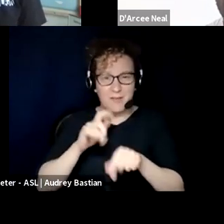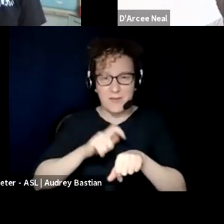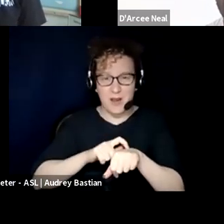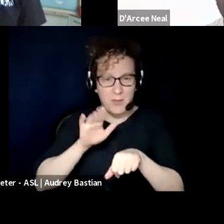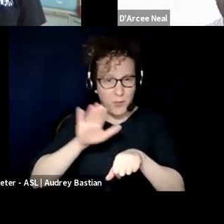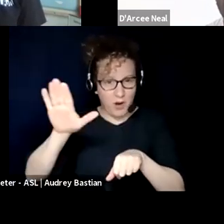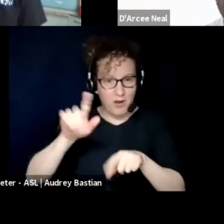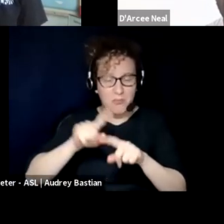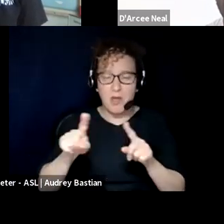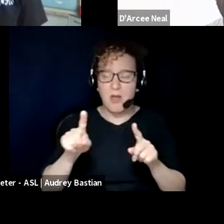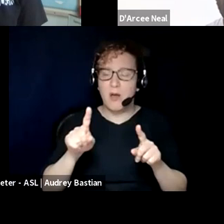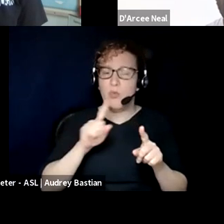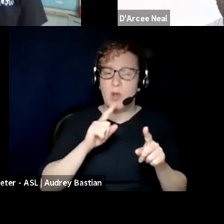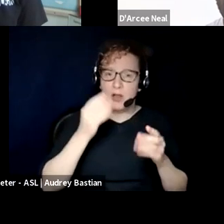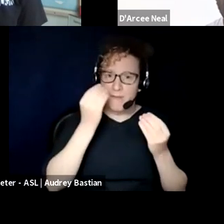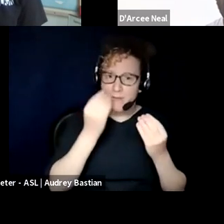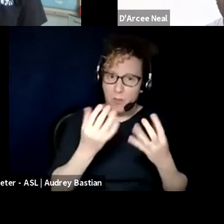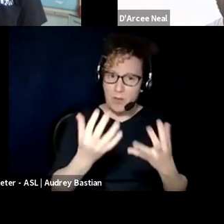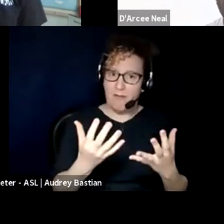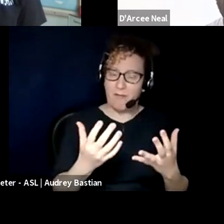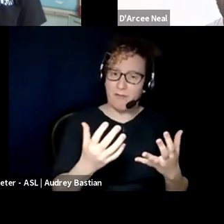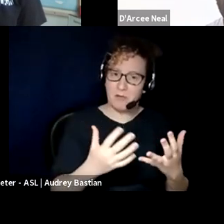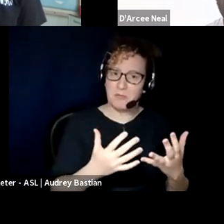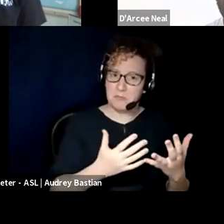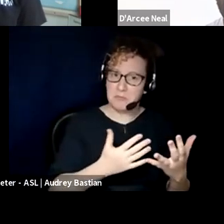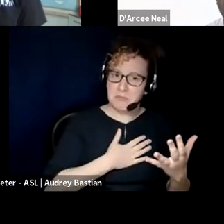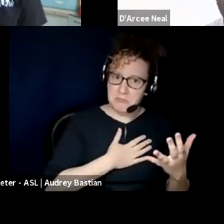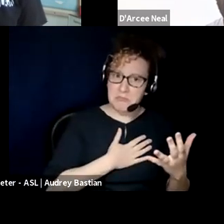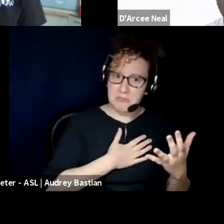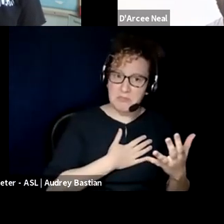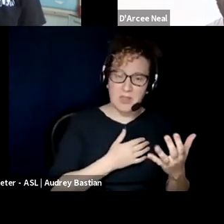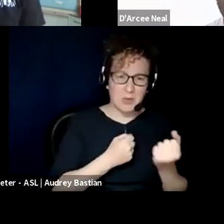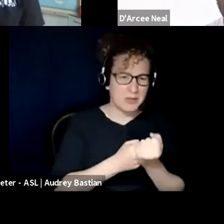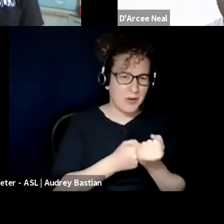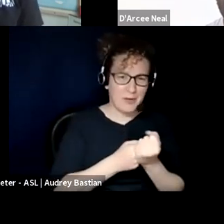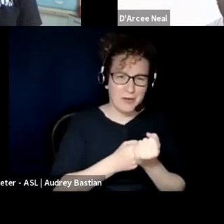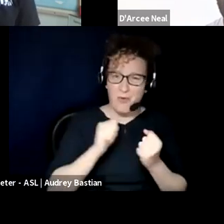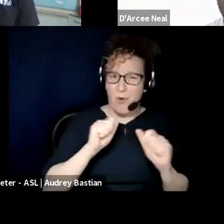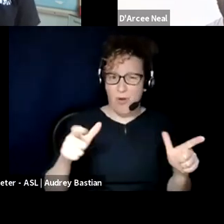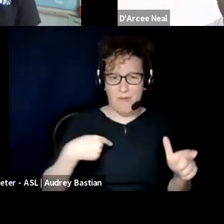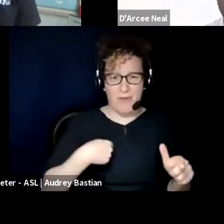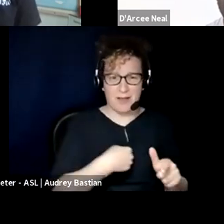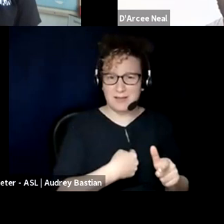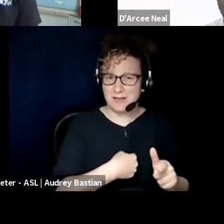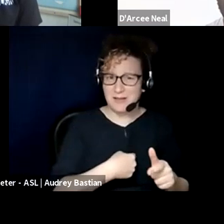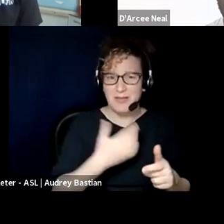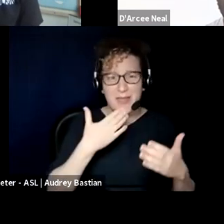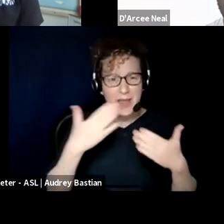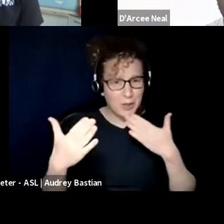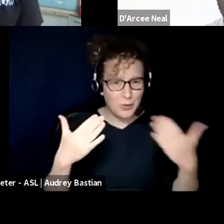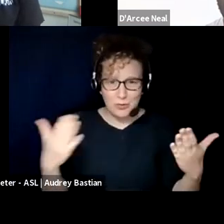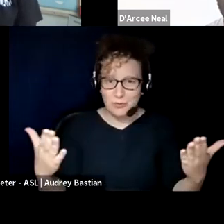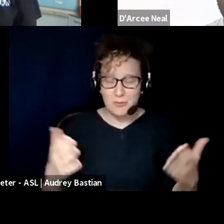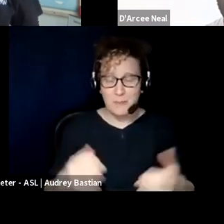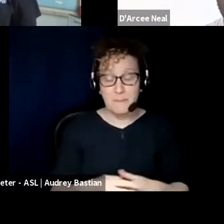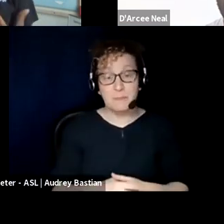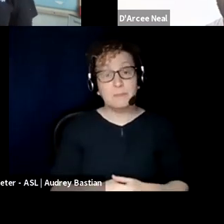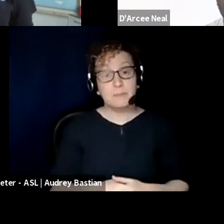It is a service all of us doing this work. So thank you. At this point it feels relevant as well